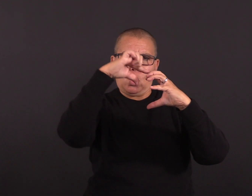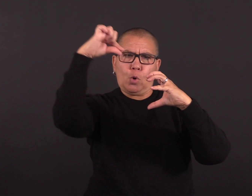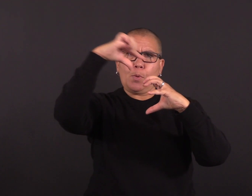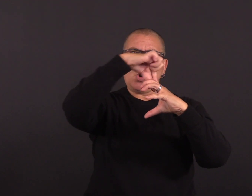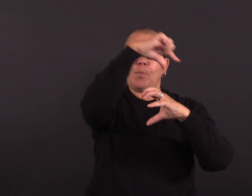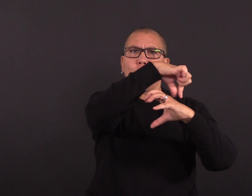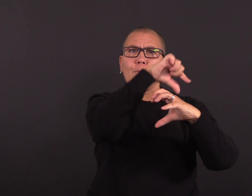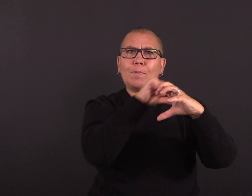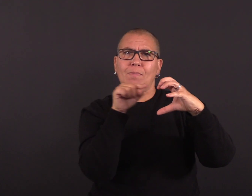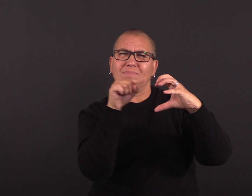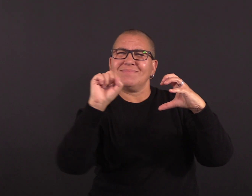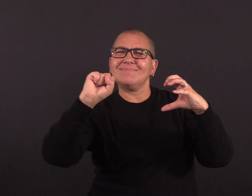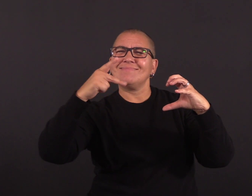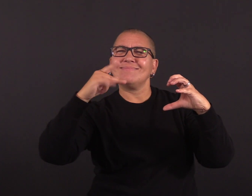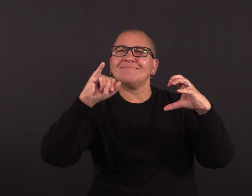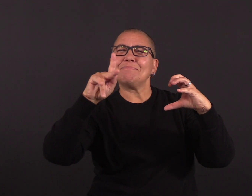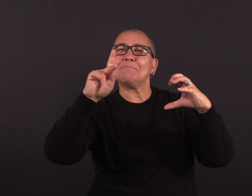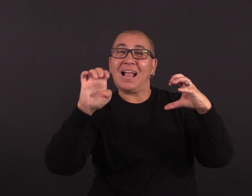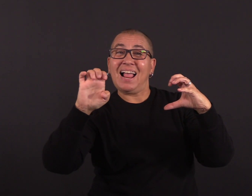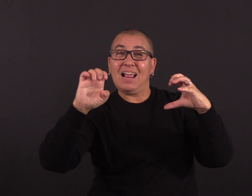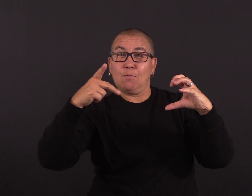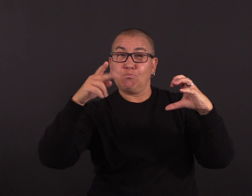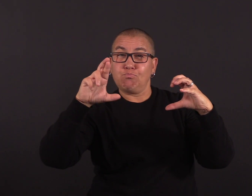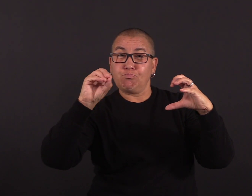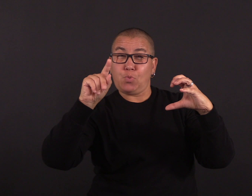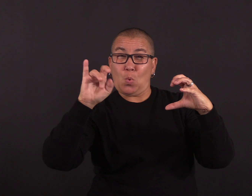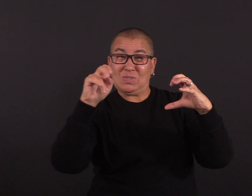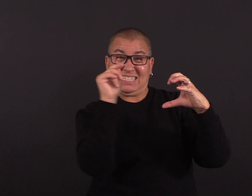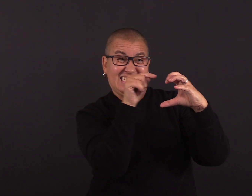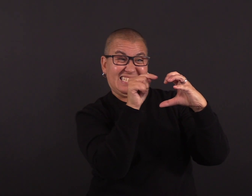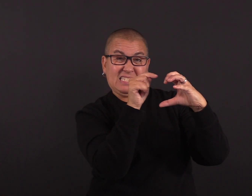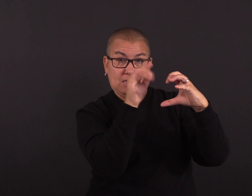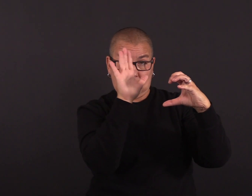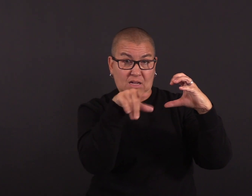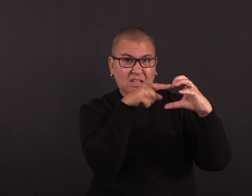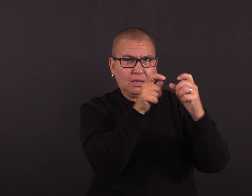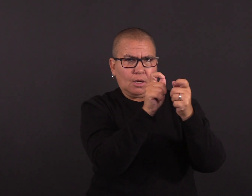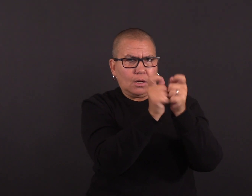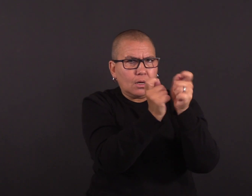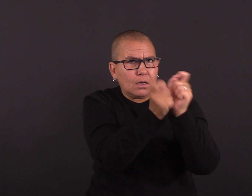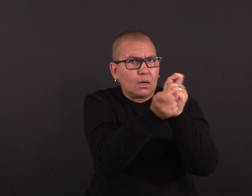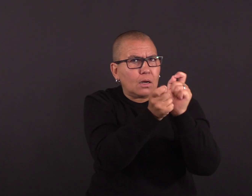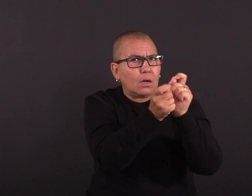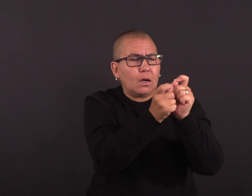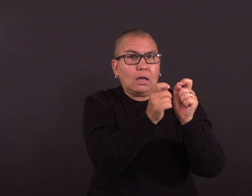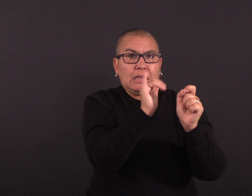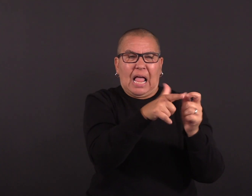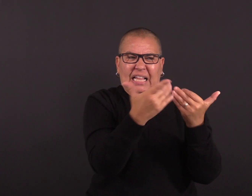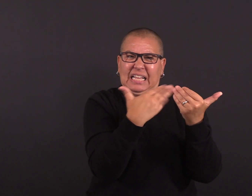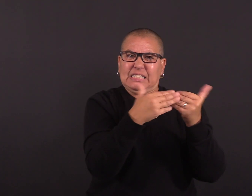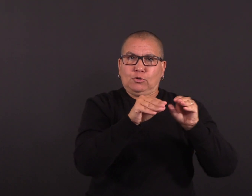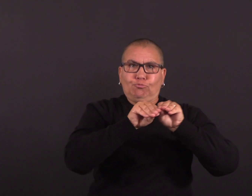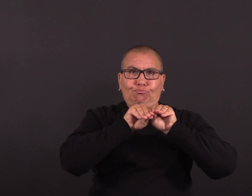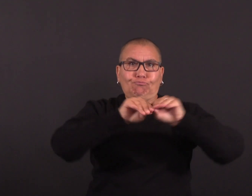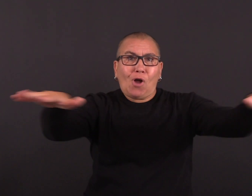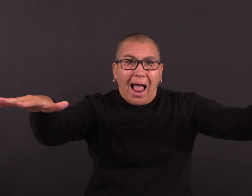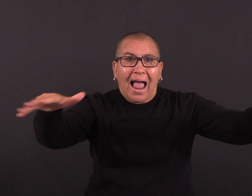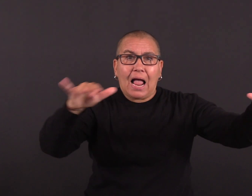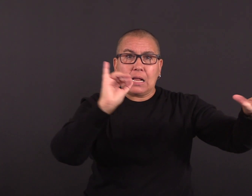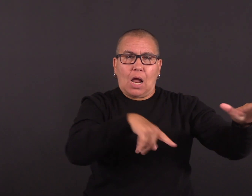LaPook on "60 Minutes" in March of 2021, changes in the virus' spike protein can